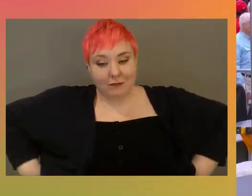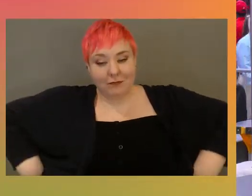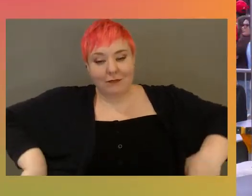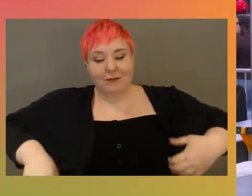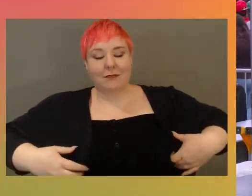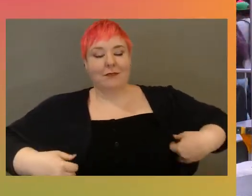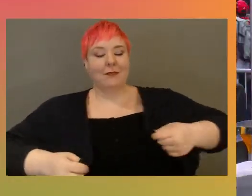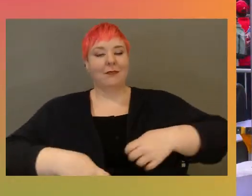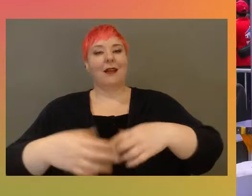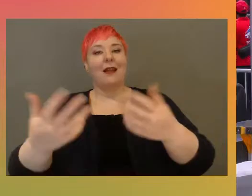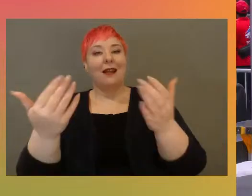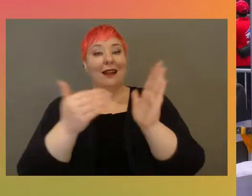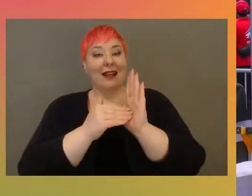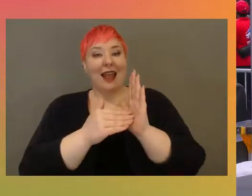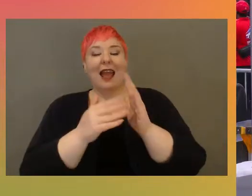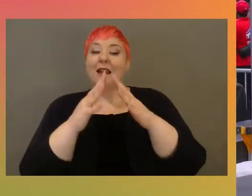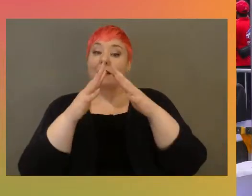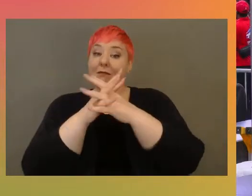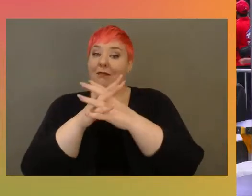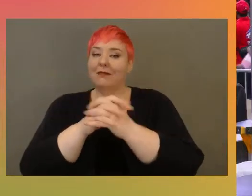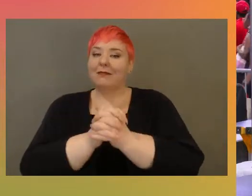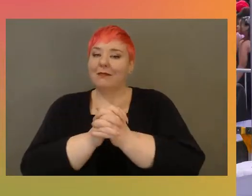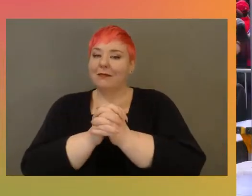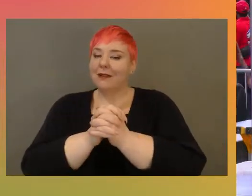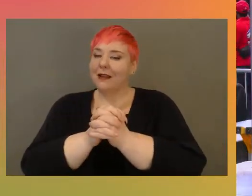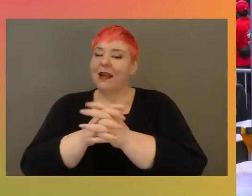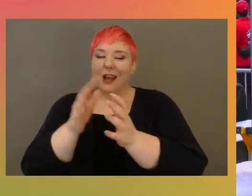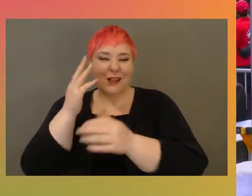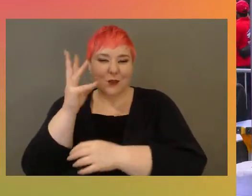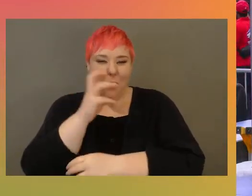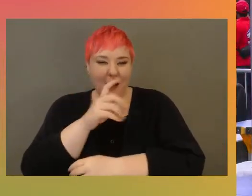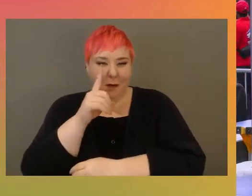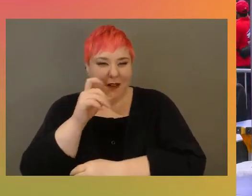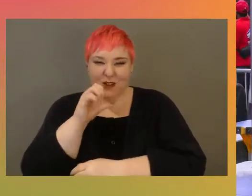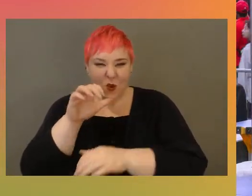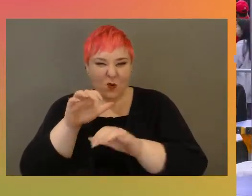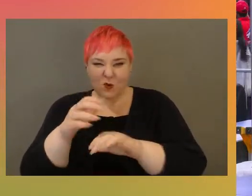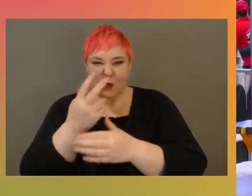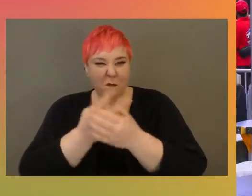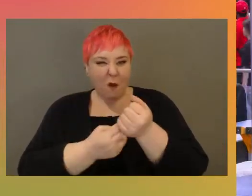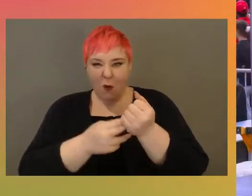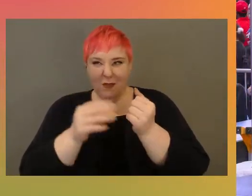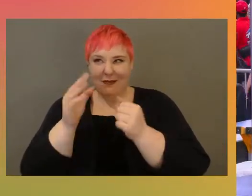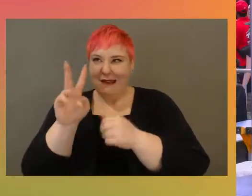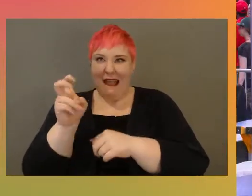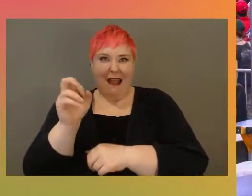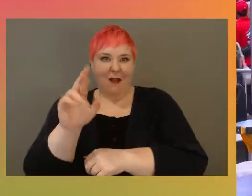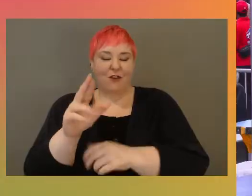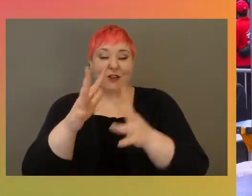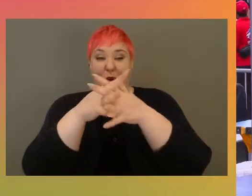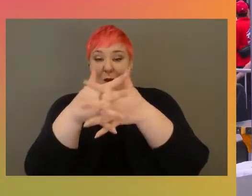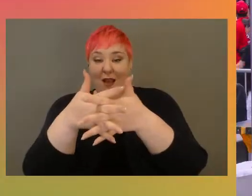STAND. TWO STRAIGHT LEGS. REACH AROUND BEHIND YOUR BACK, AND AGAIN, INTERLACE YOUR